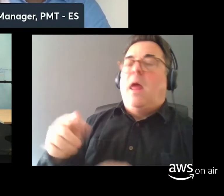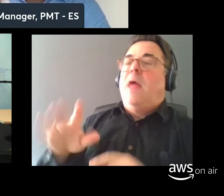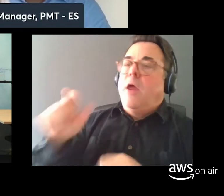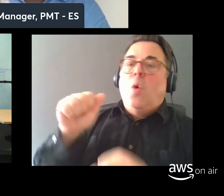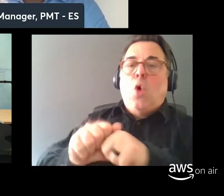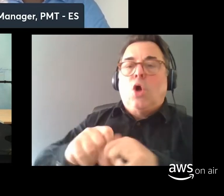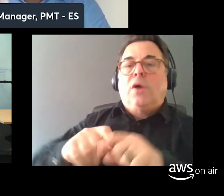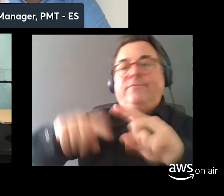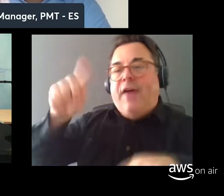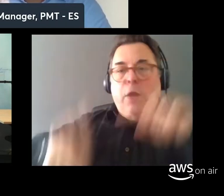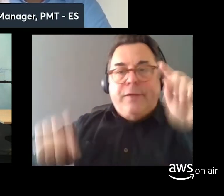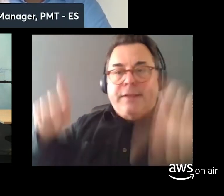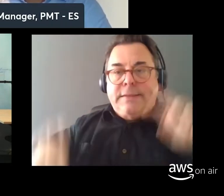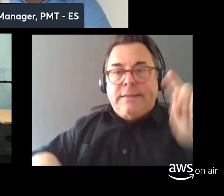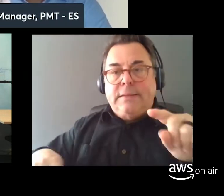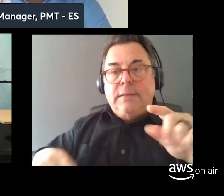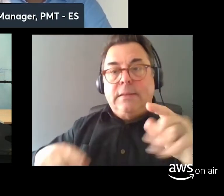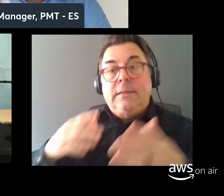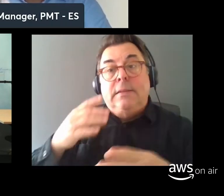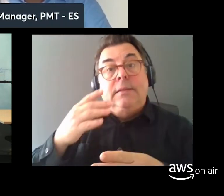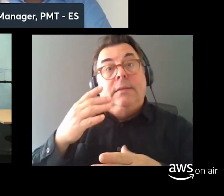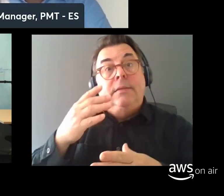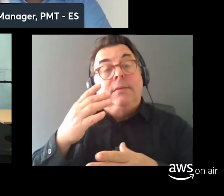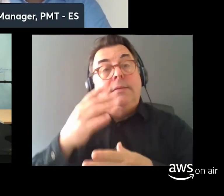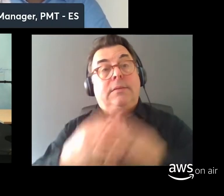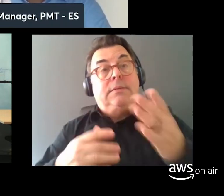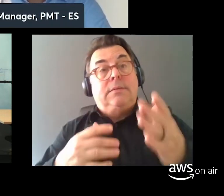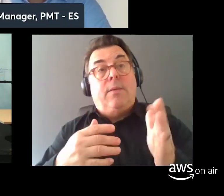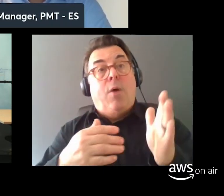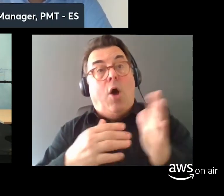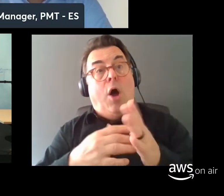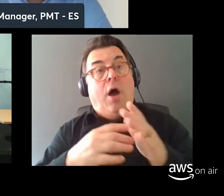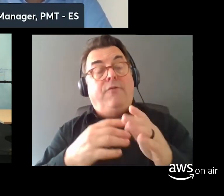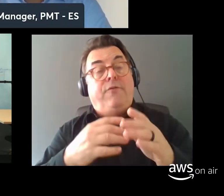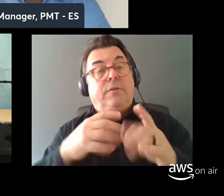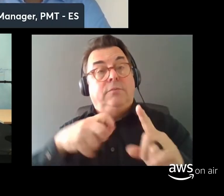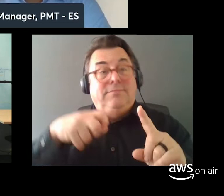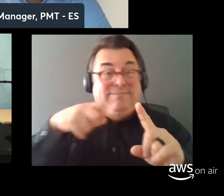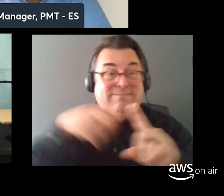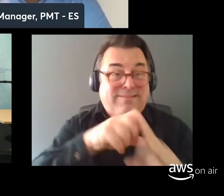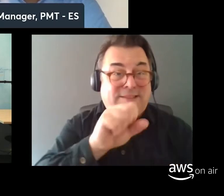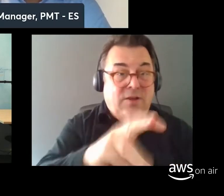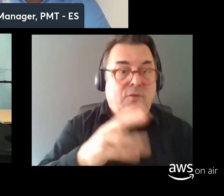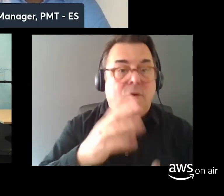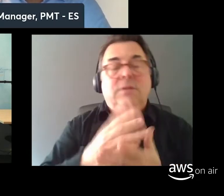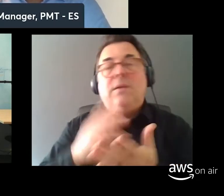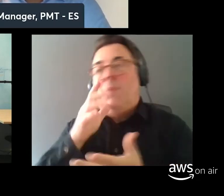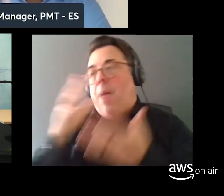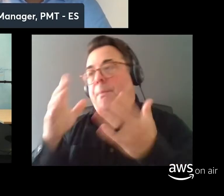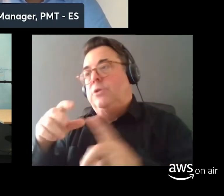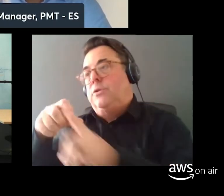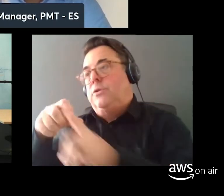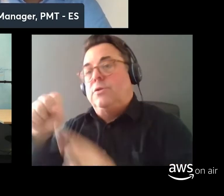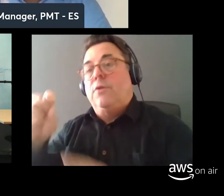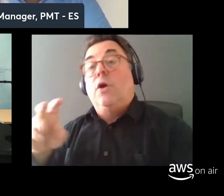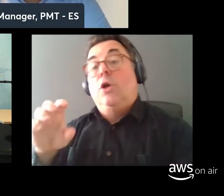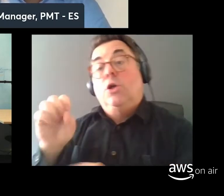Some could be using your software more, so therefore more of the database. Some could not be using as much of it. And with serverless, the key benefit there is that